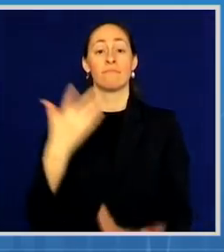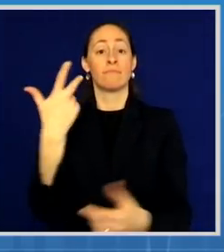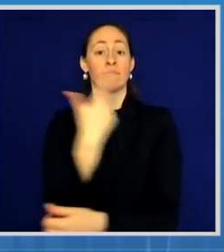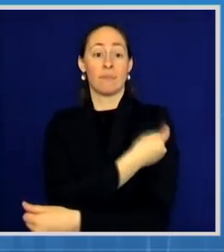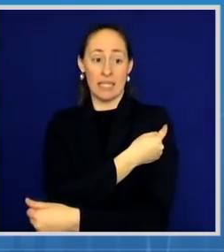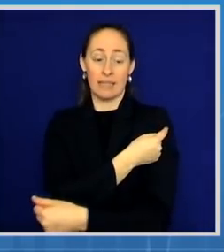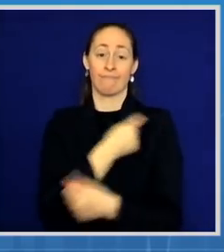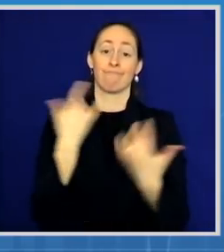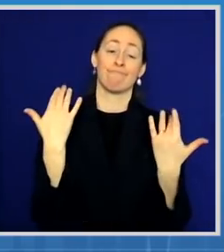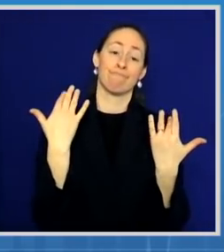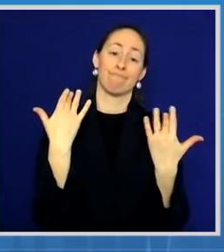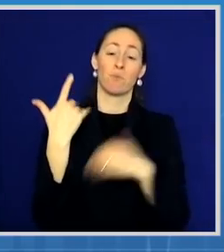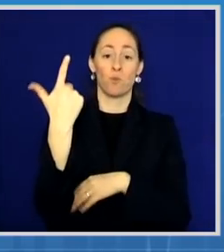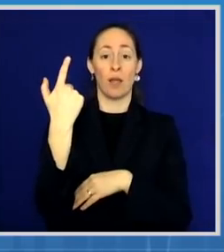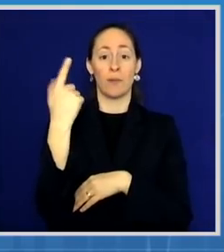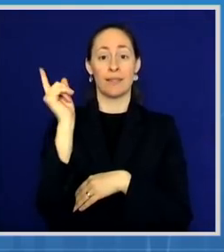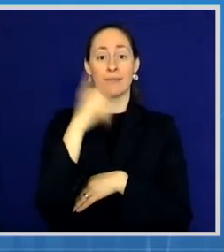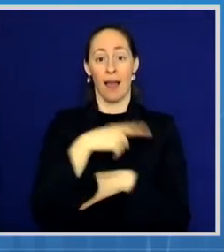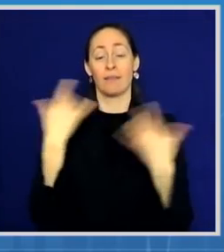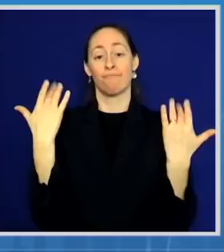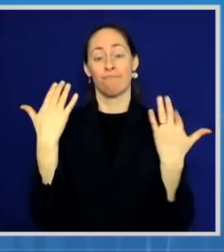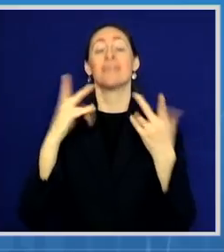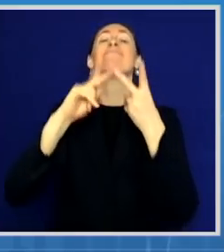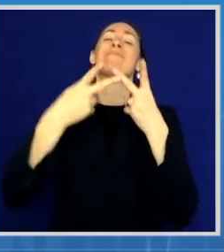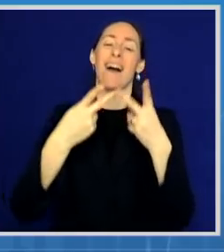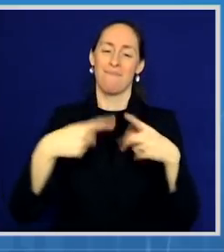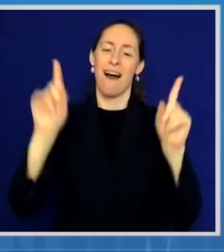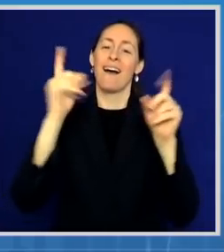For Moderna, it's 28 days. But as the CDC has said,